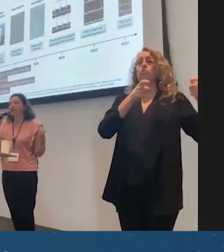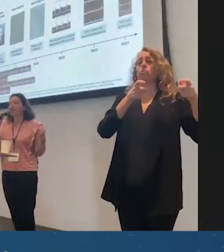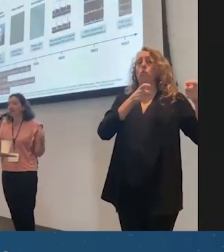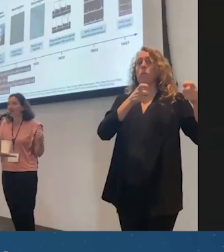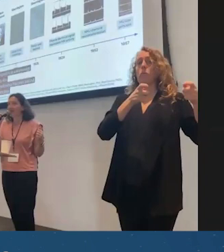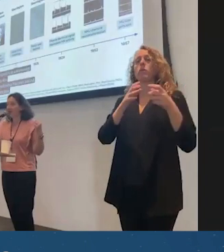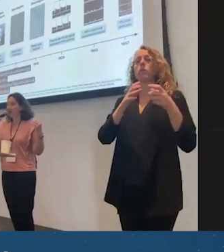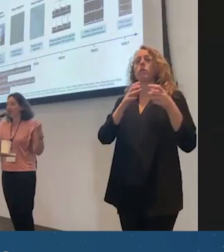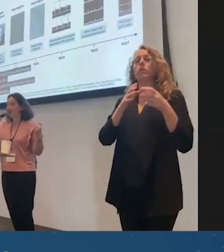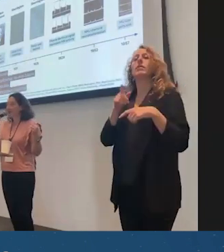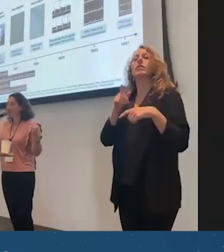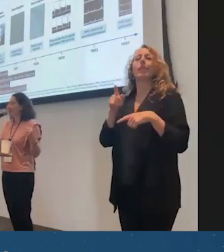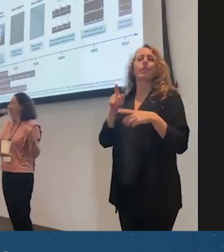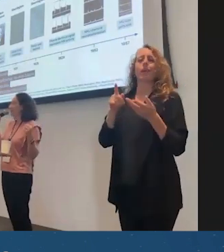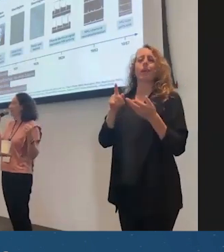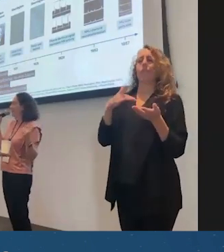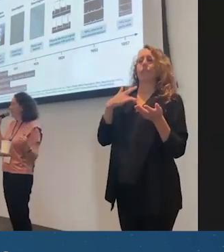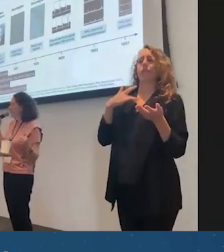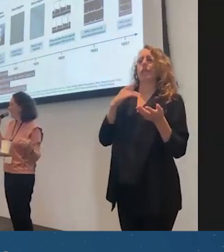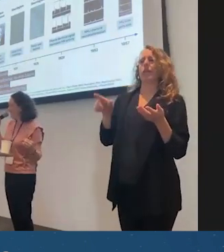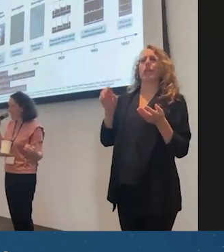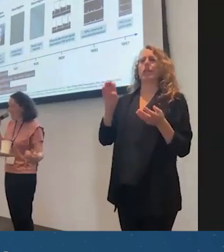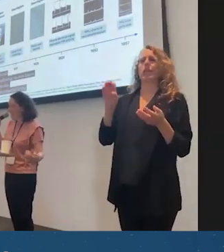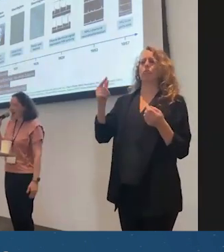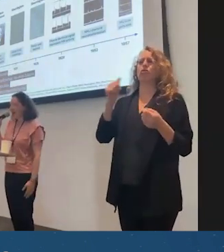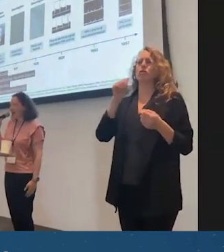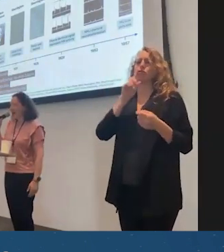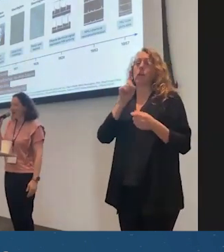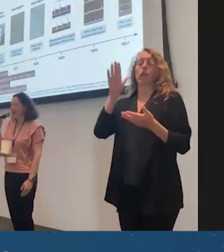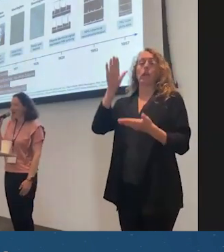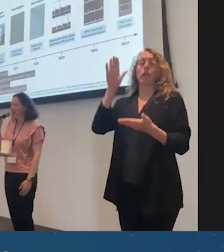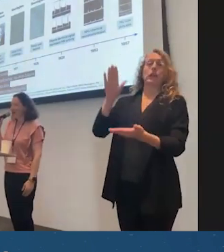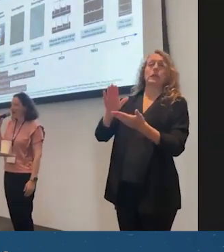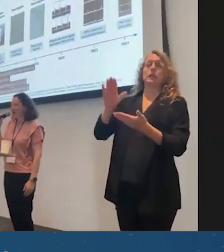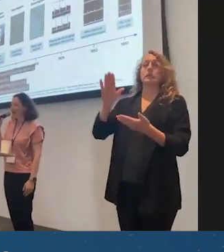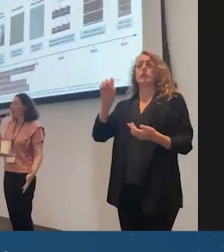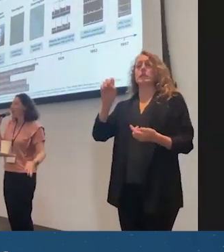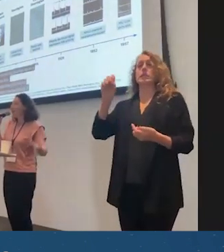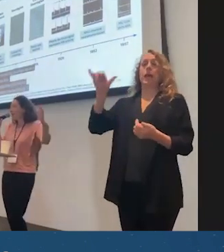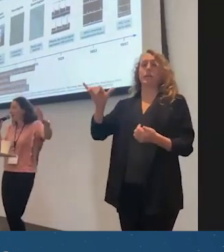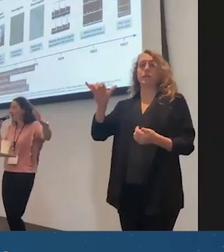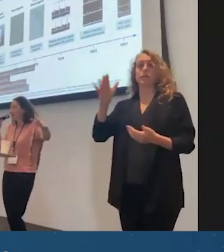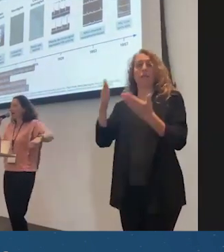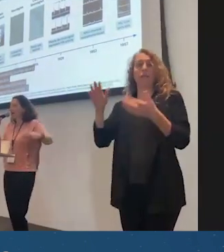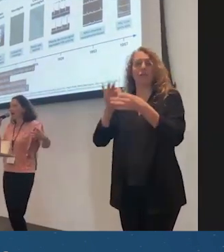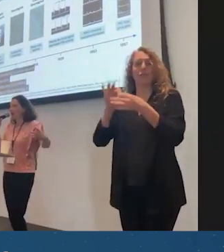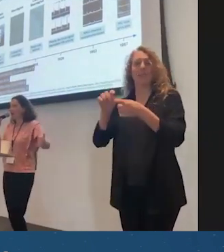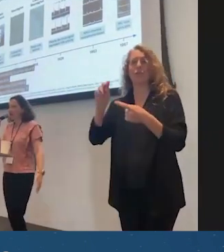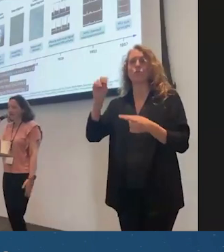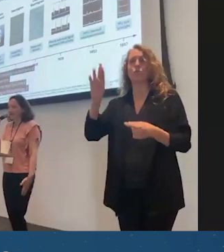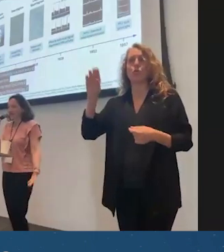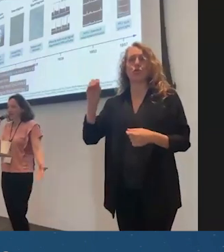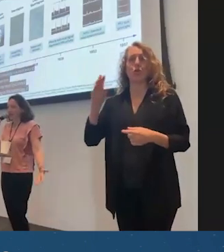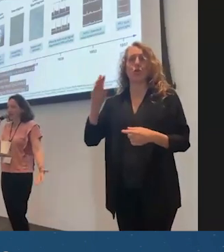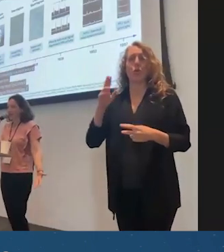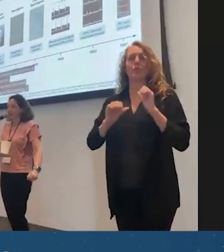the least sexy thing in neuroscience. The periphery of the body is not necessarily always so